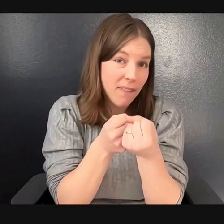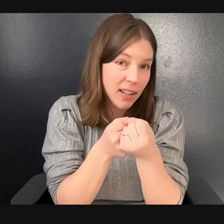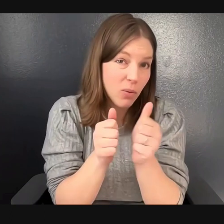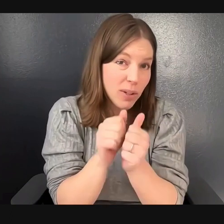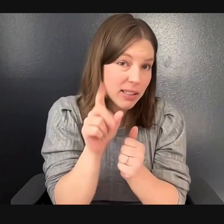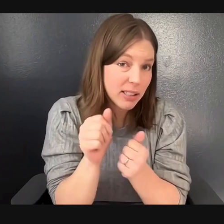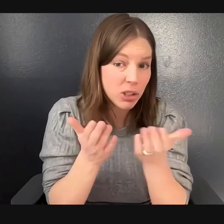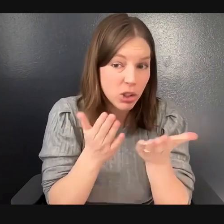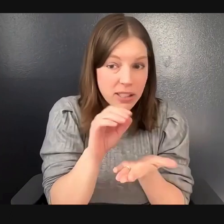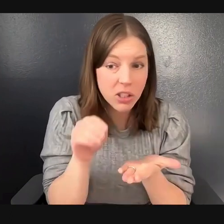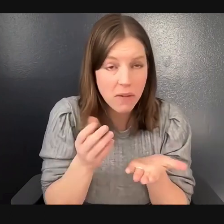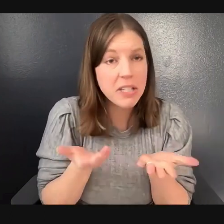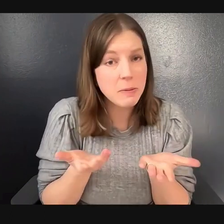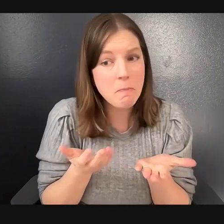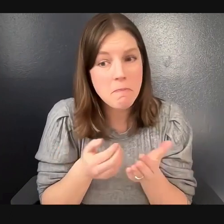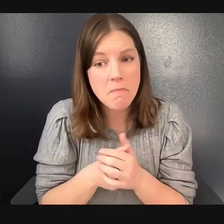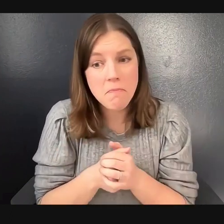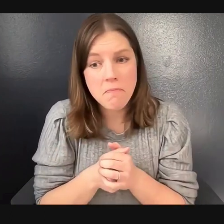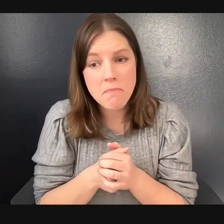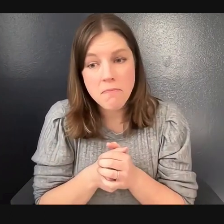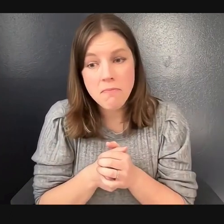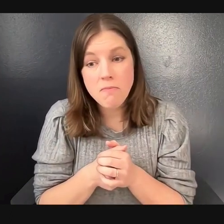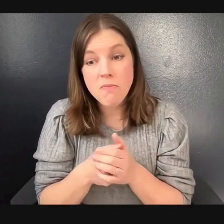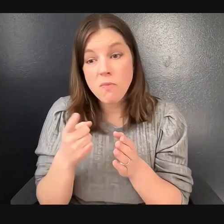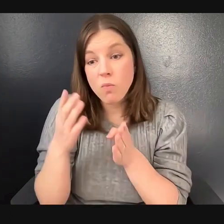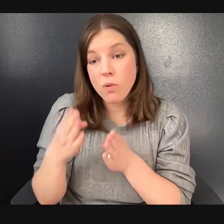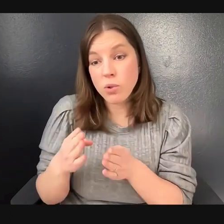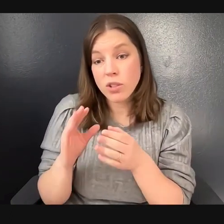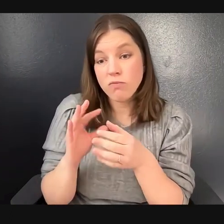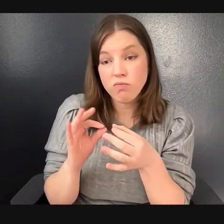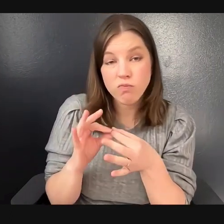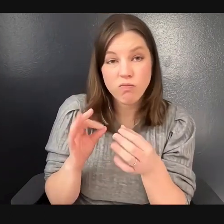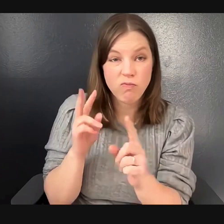can help you advocate for what you need to the Disability Services Office.